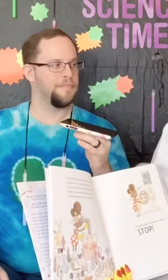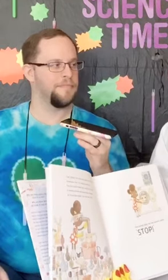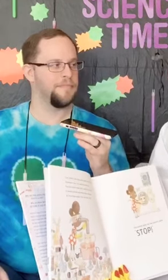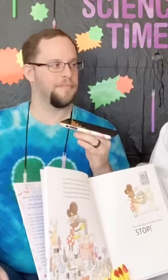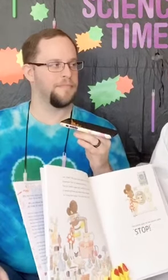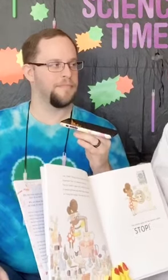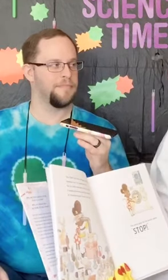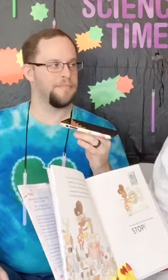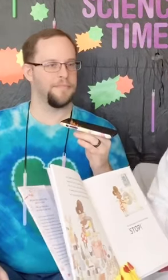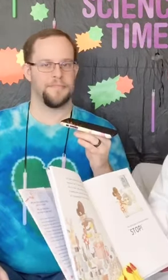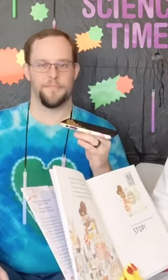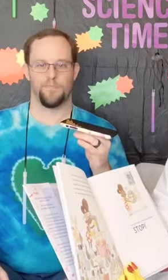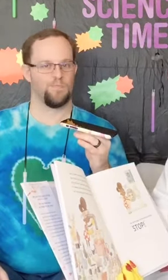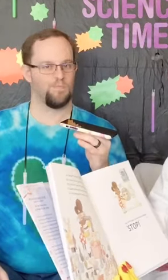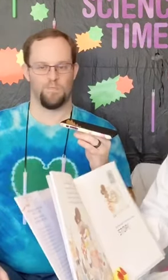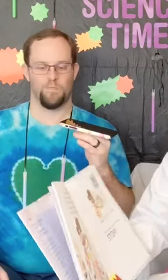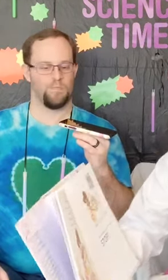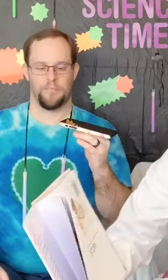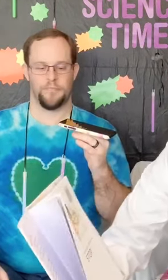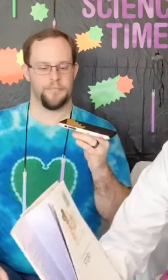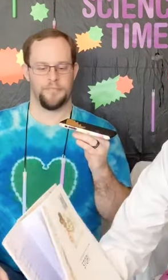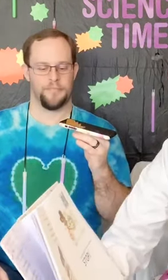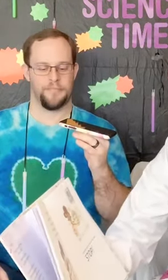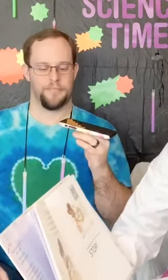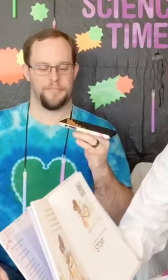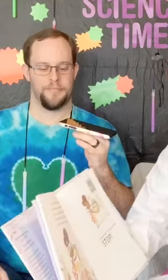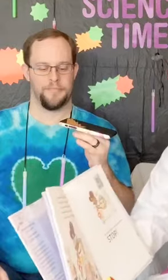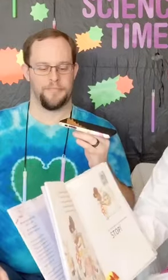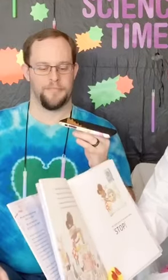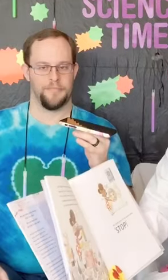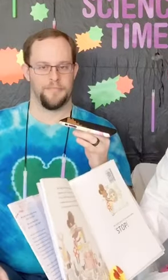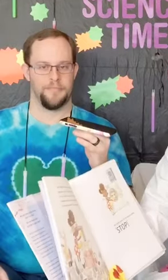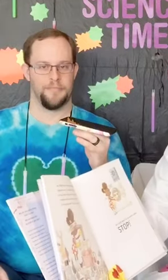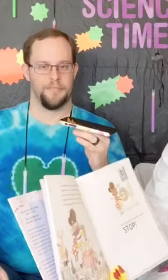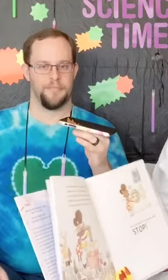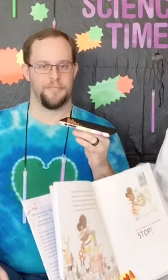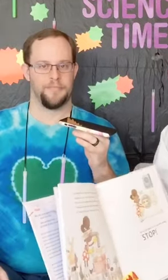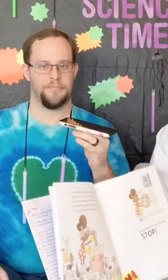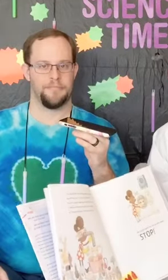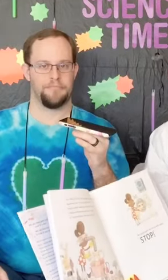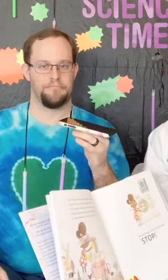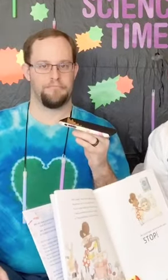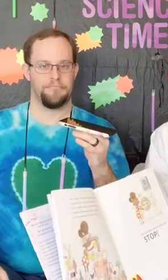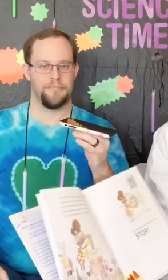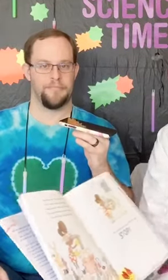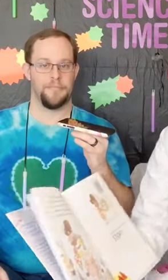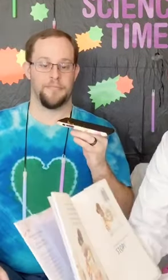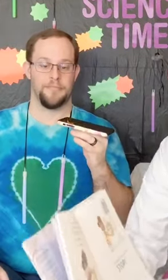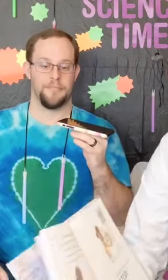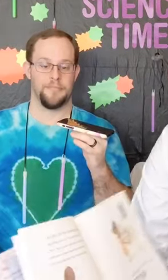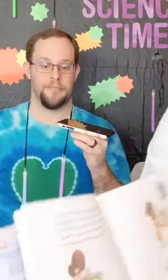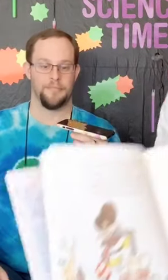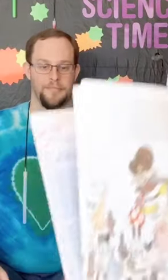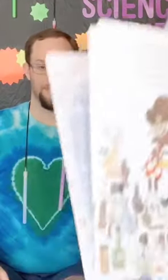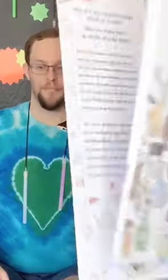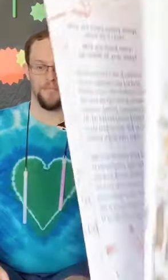The test was a flop. She started again, but her parents yelled, "Stop!"